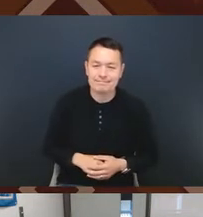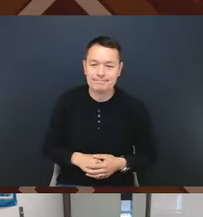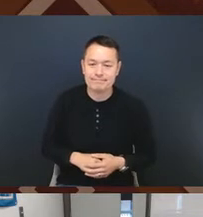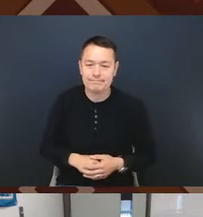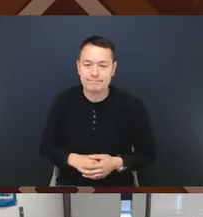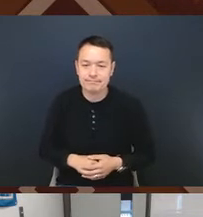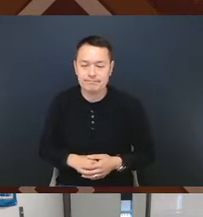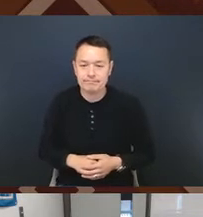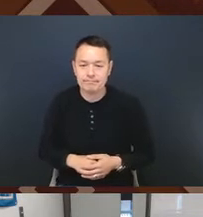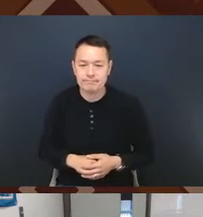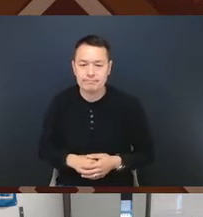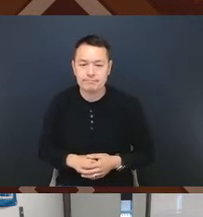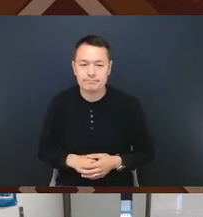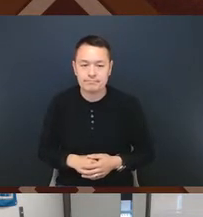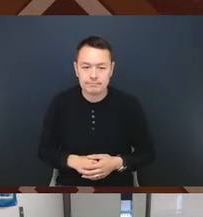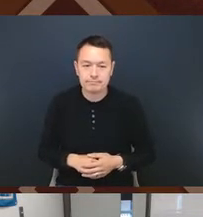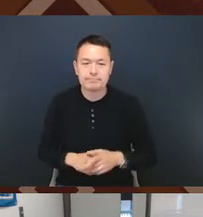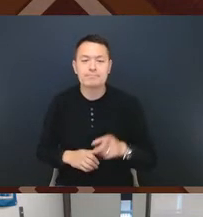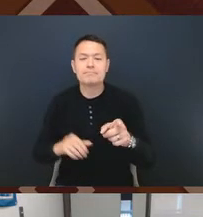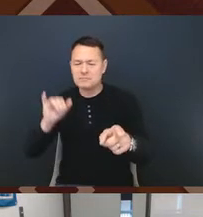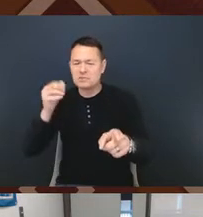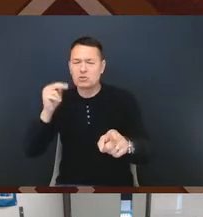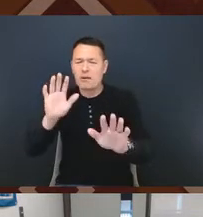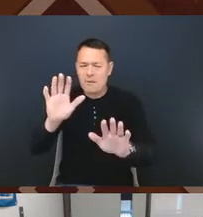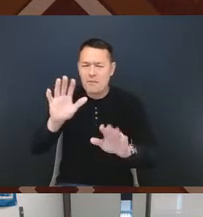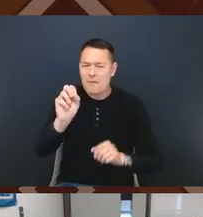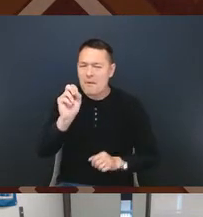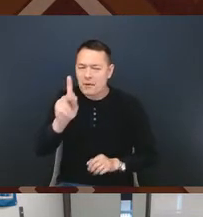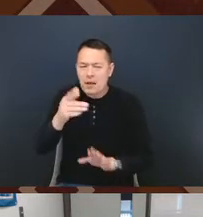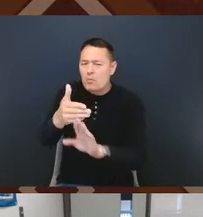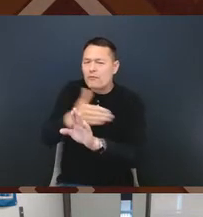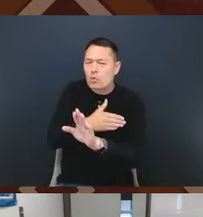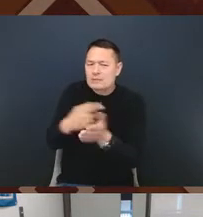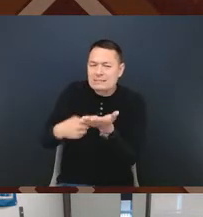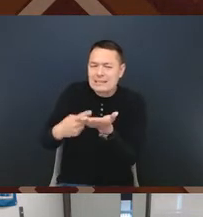before we go on to the question, let me explain part of the things